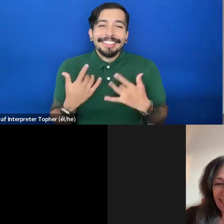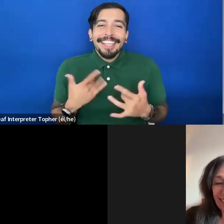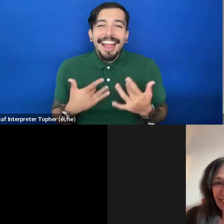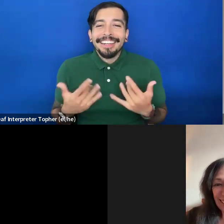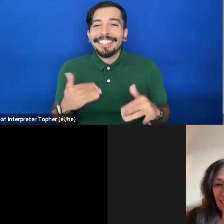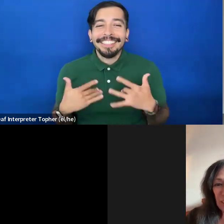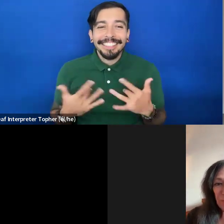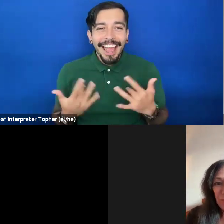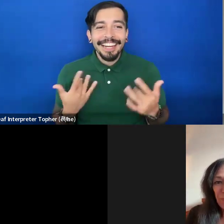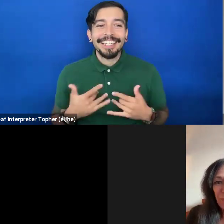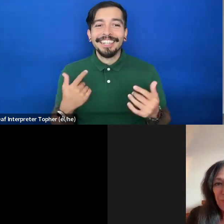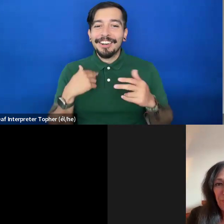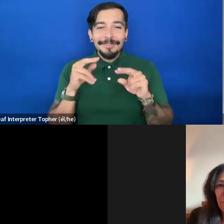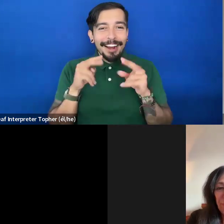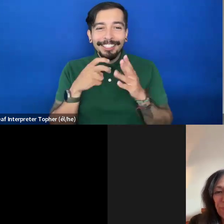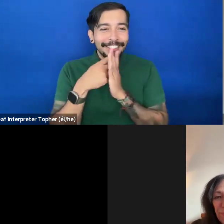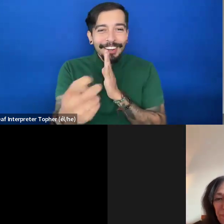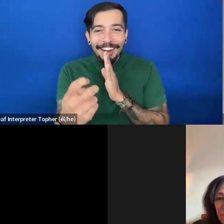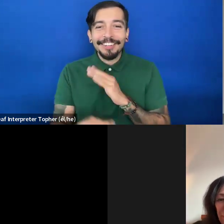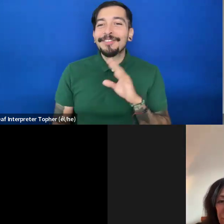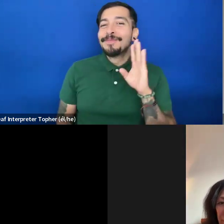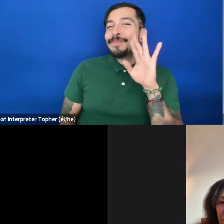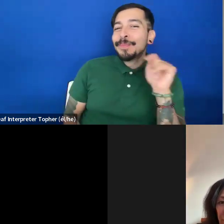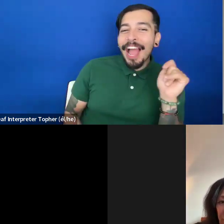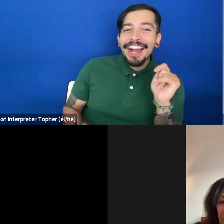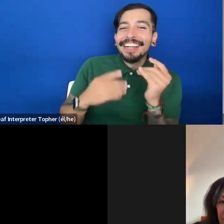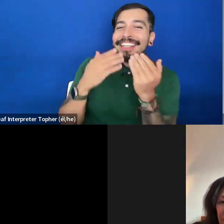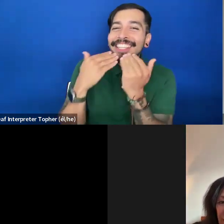thank you all of the panelists. I'm so excited. Let's go ahead and dive right in.